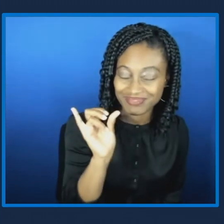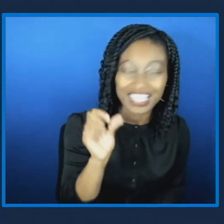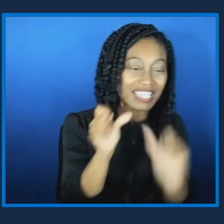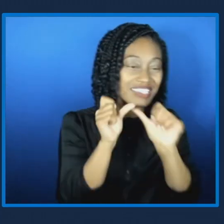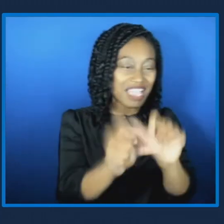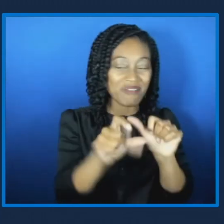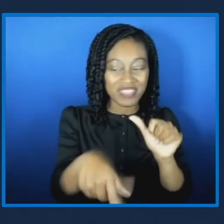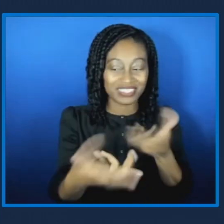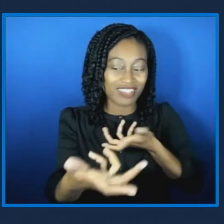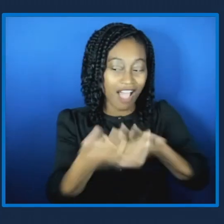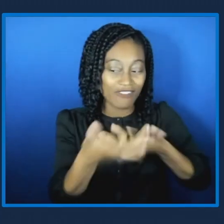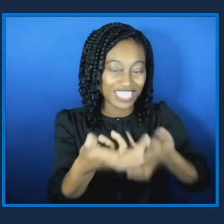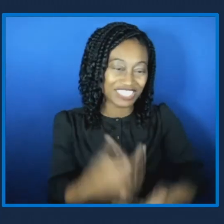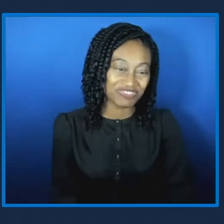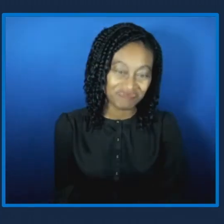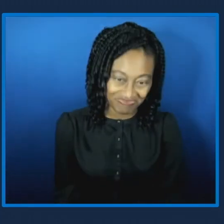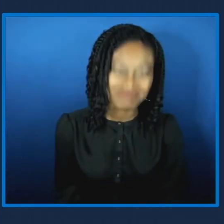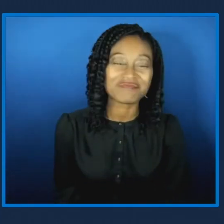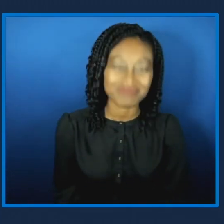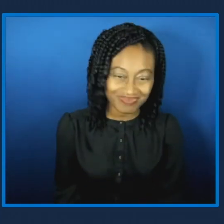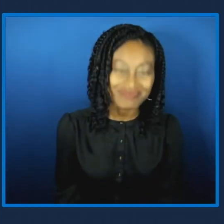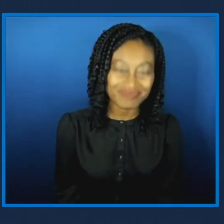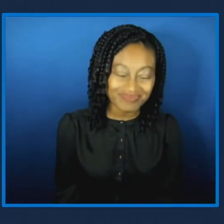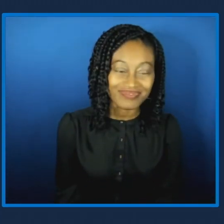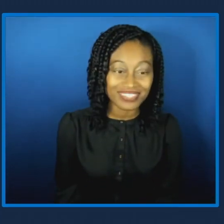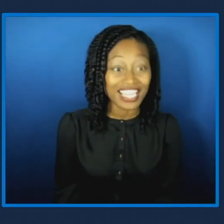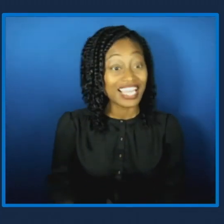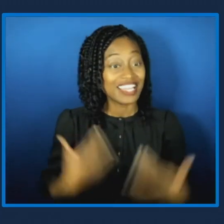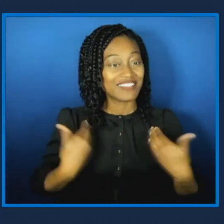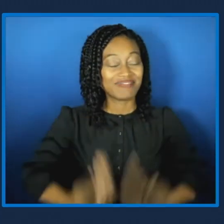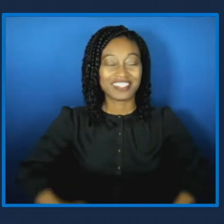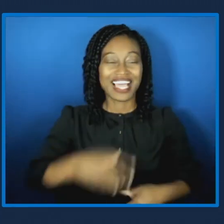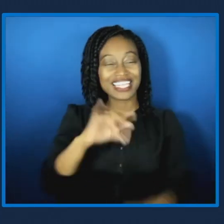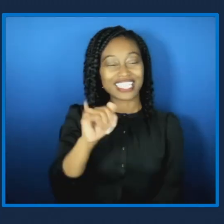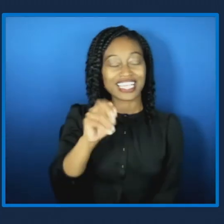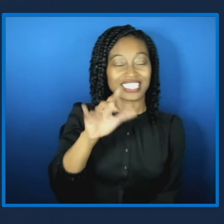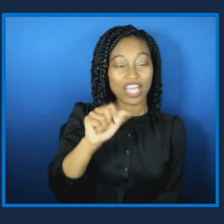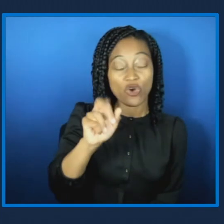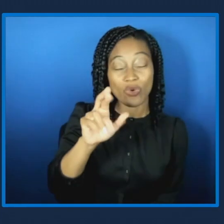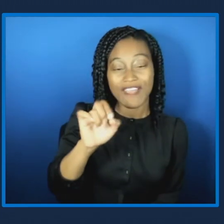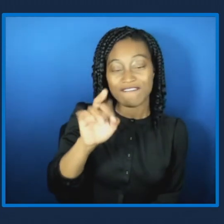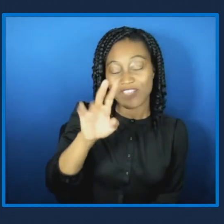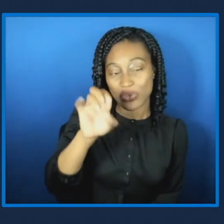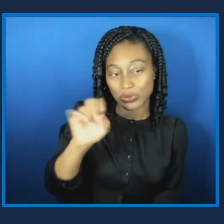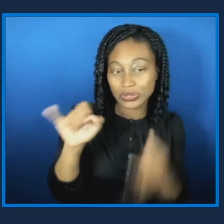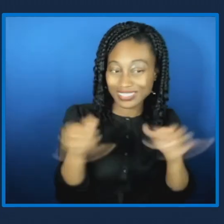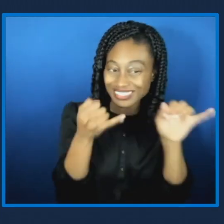So this is Jessica Rafuse here in Redmond at Microsoft studios. And I just wanna say, thank you, thank you